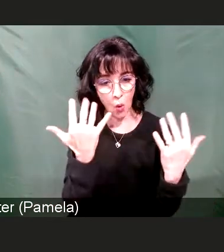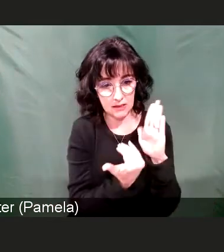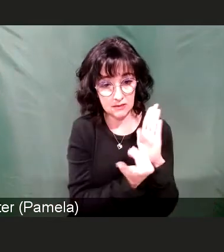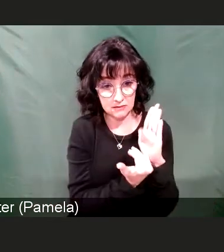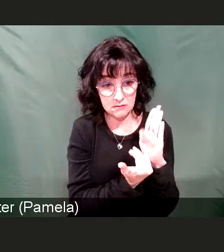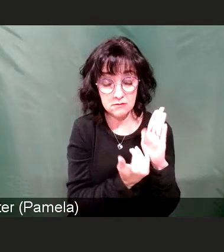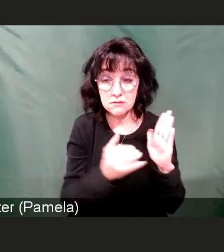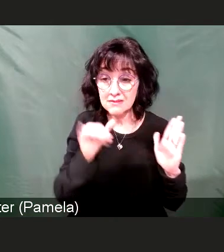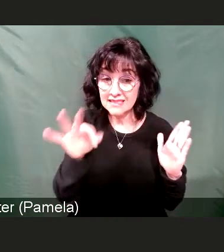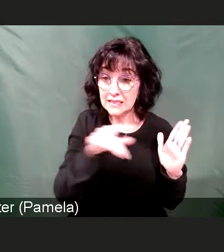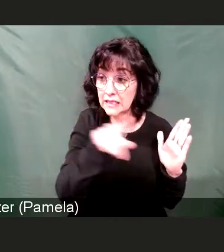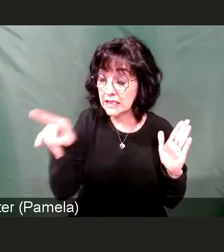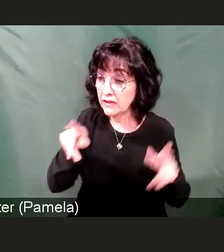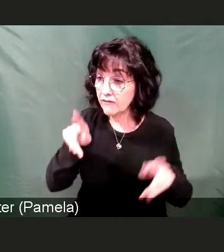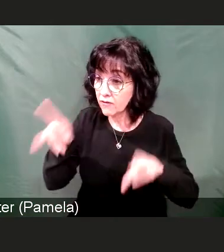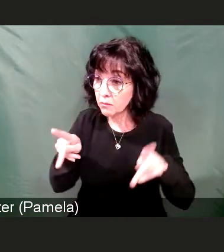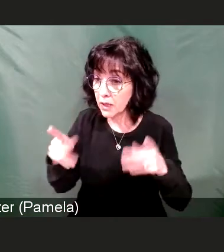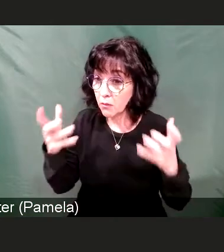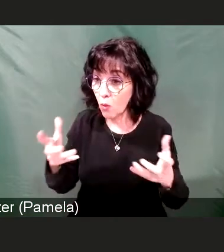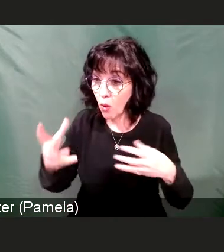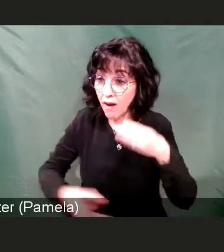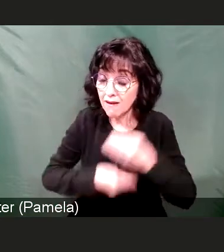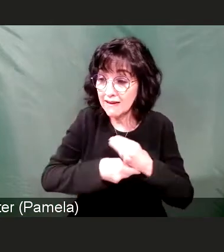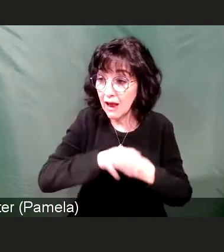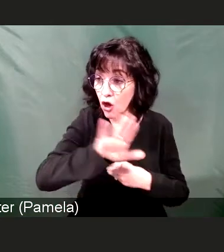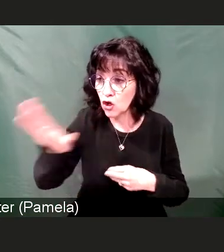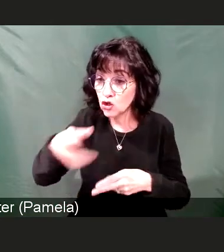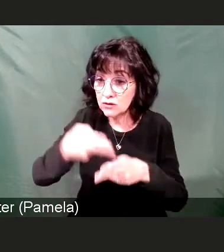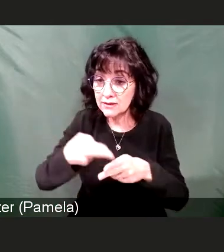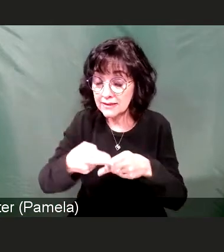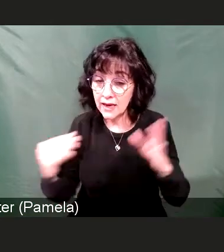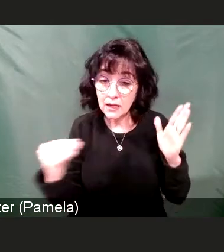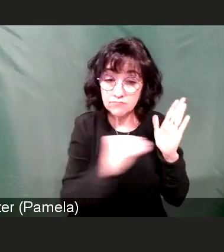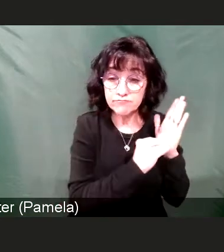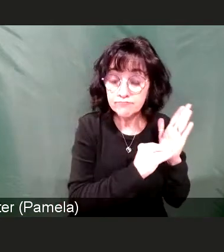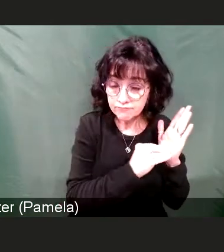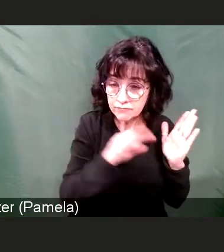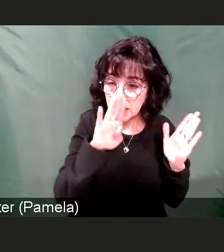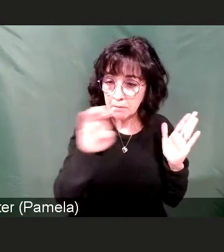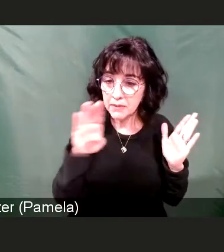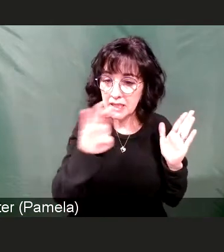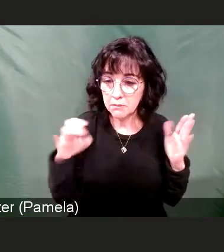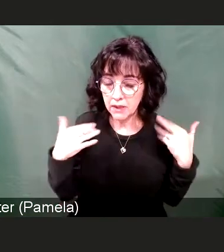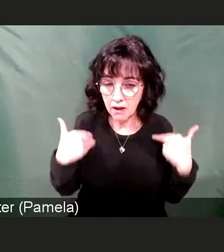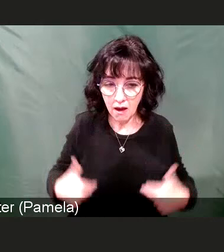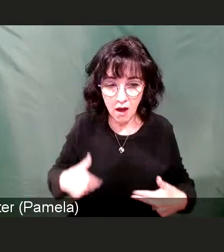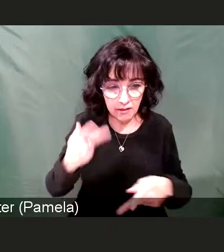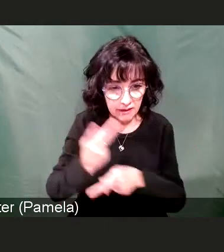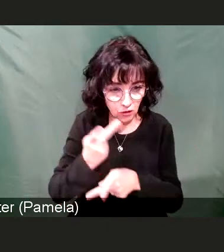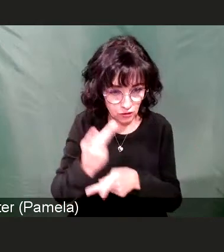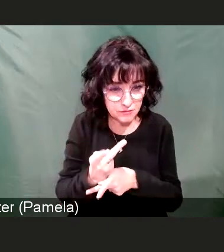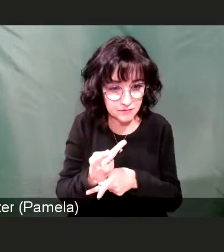the Beebe Healthcare COVID-19 vaccine waiting list. This, and I'm gonna say this slow